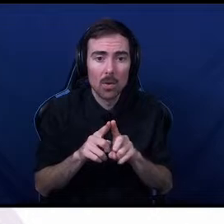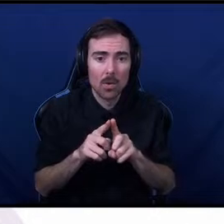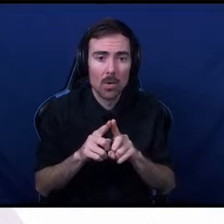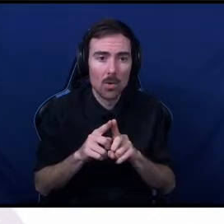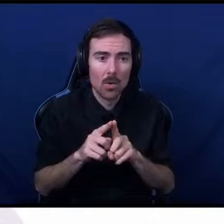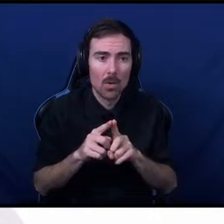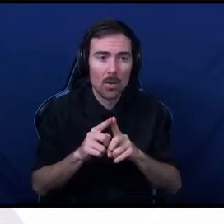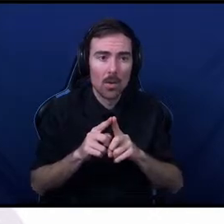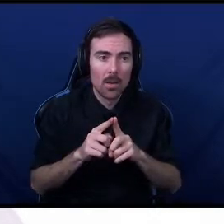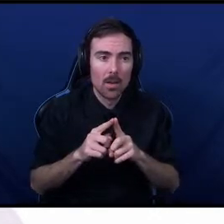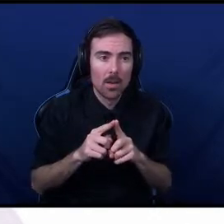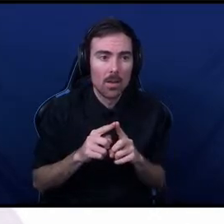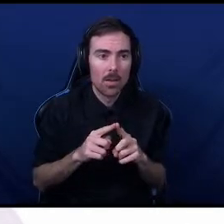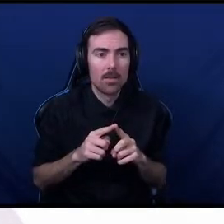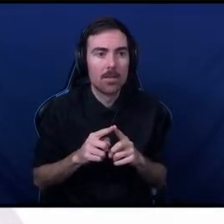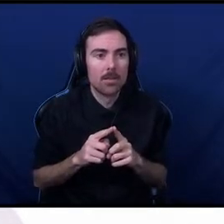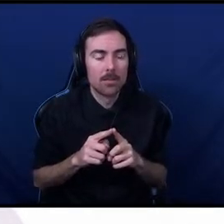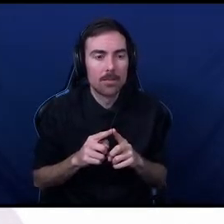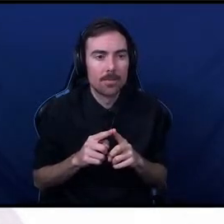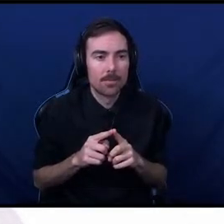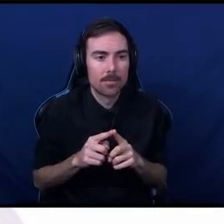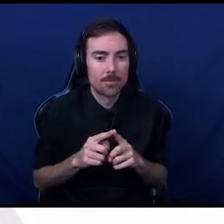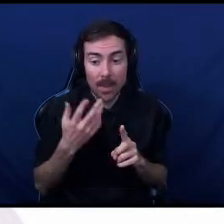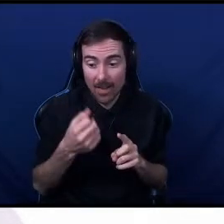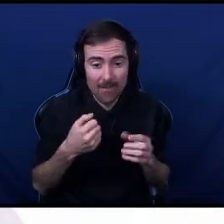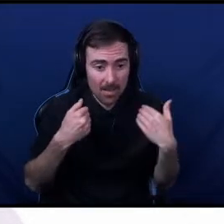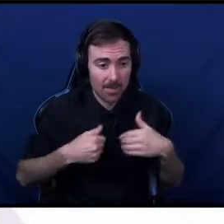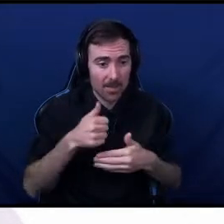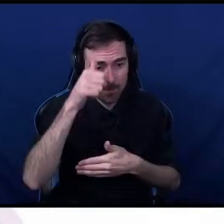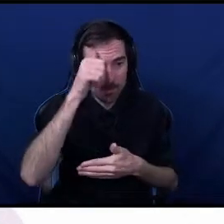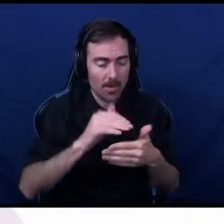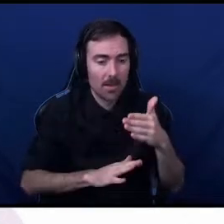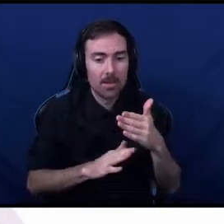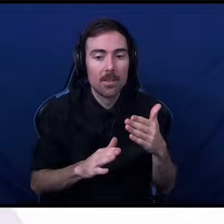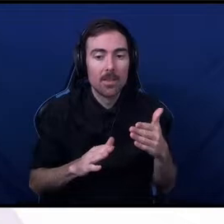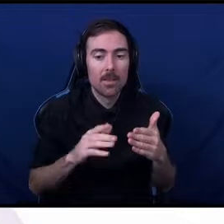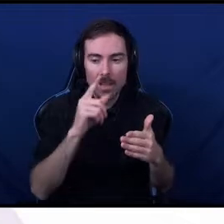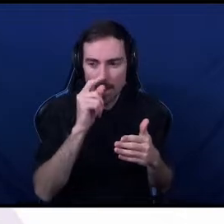have is lived experience can shift out our individual